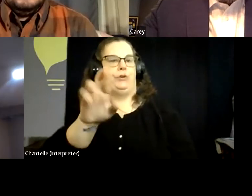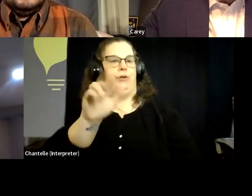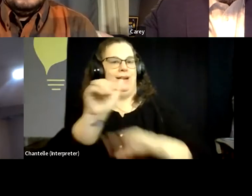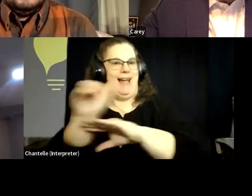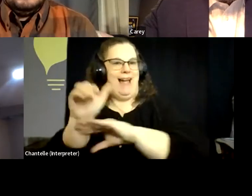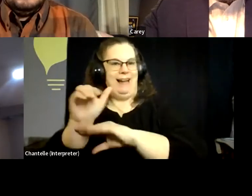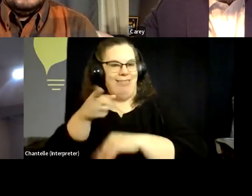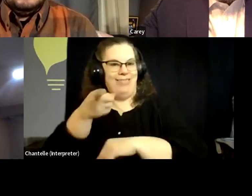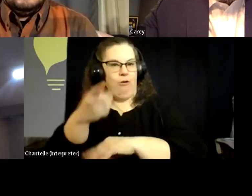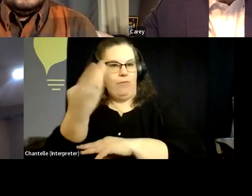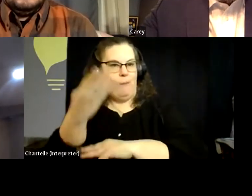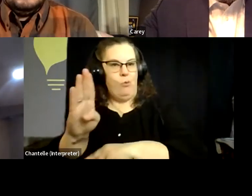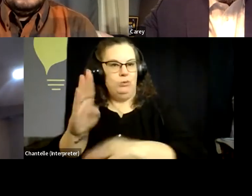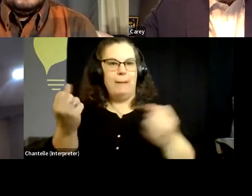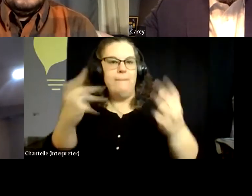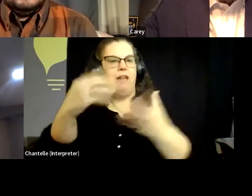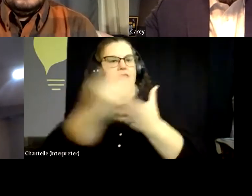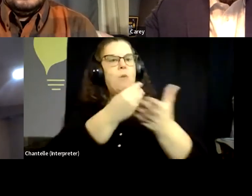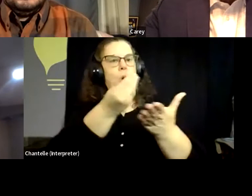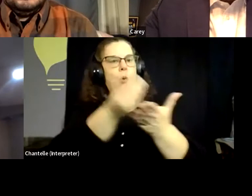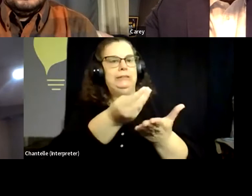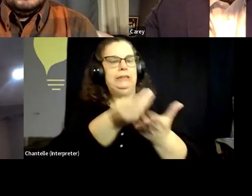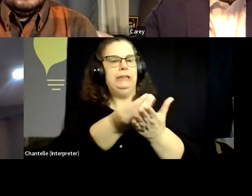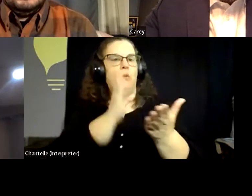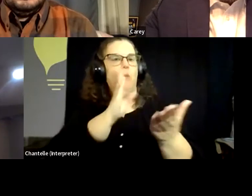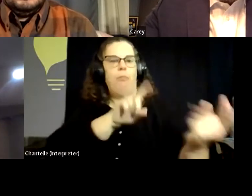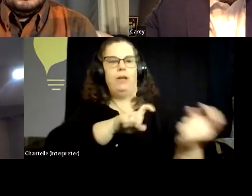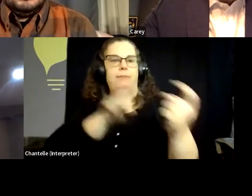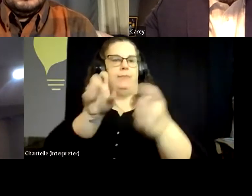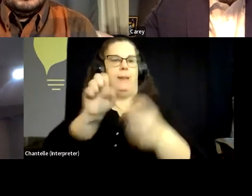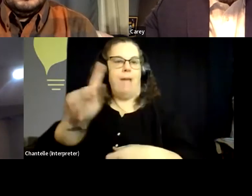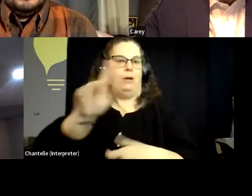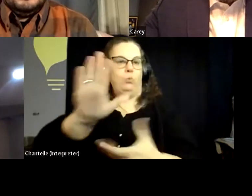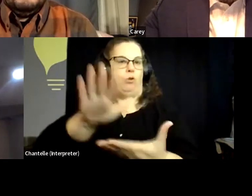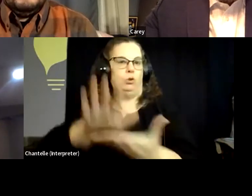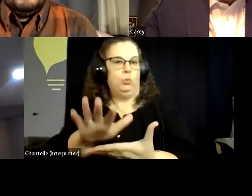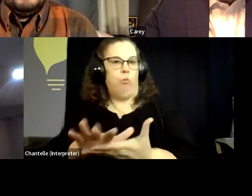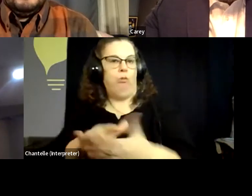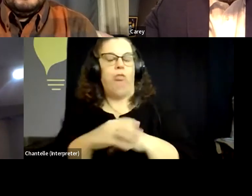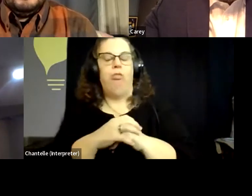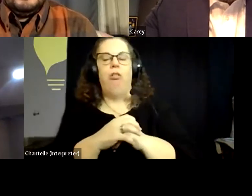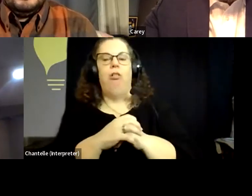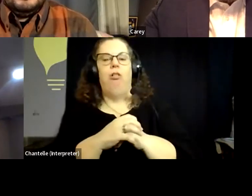s will go back to their school. We recently